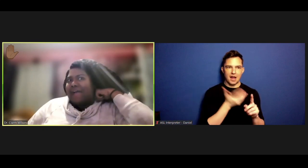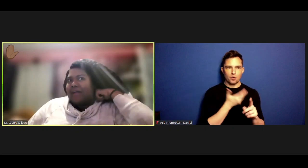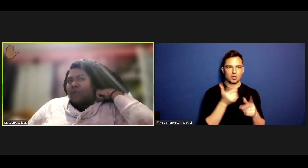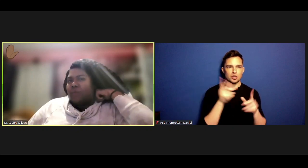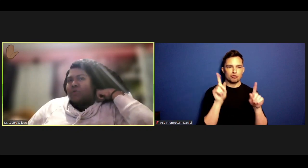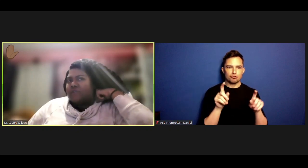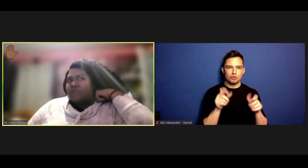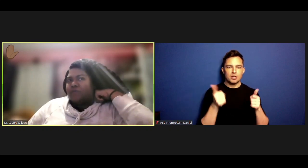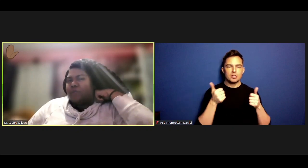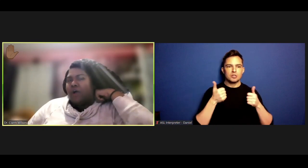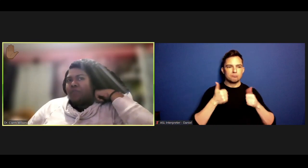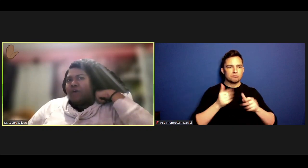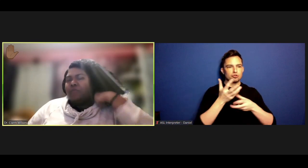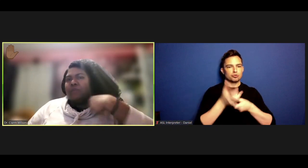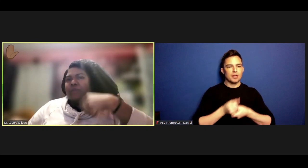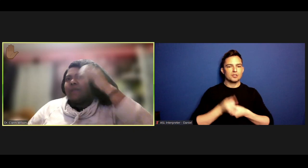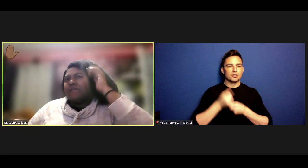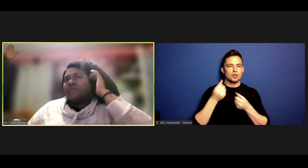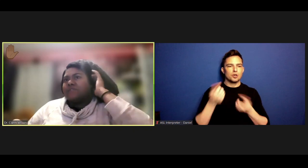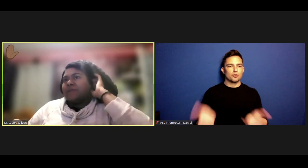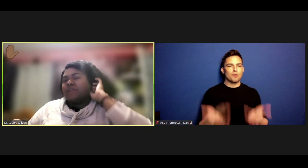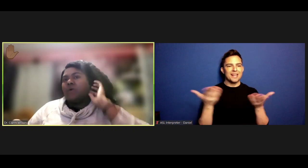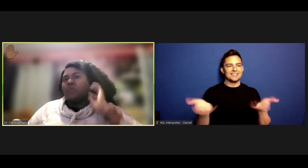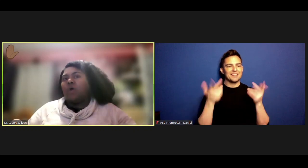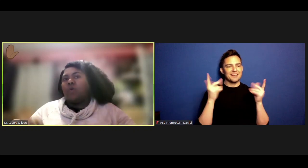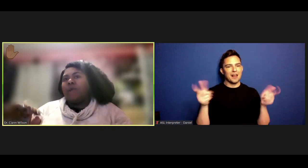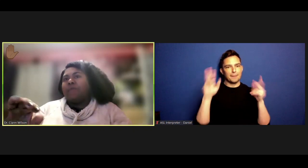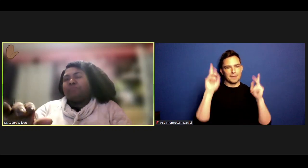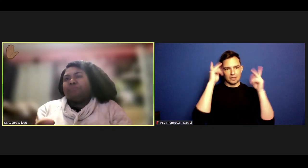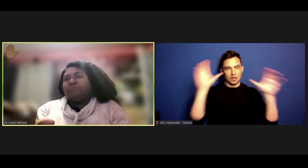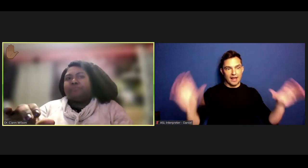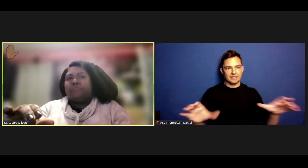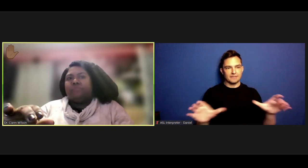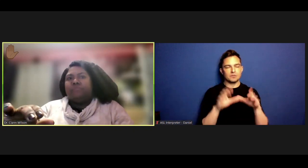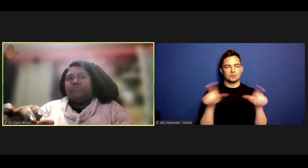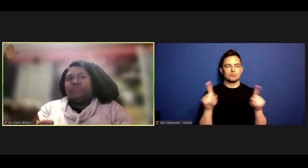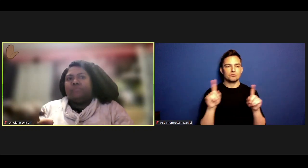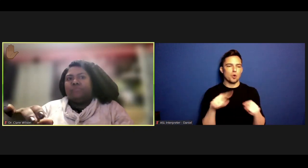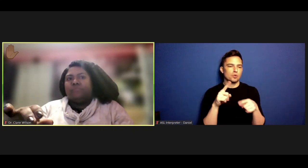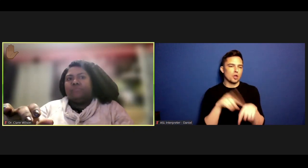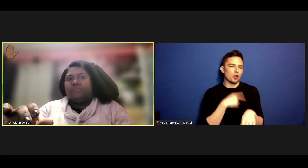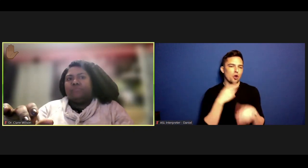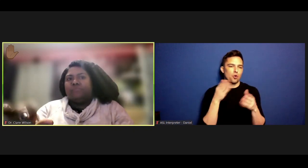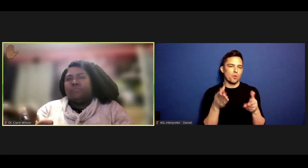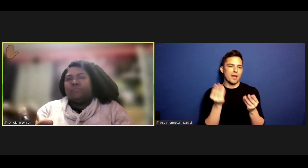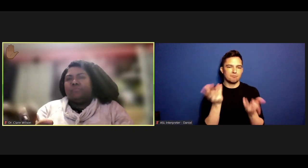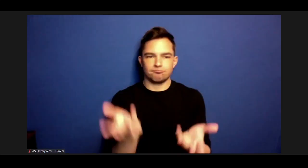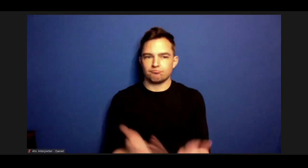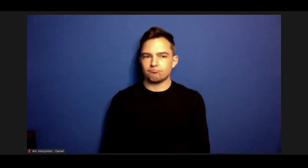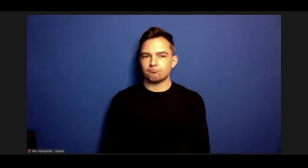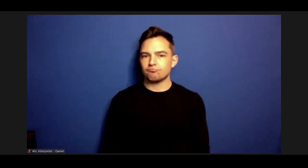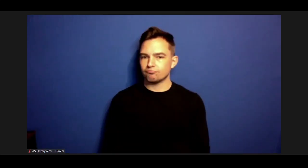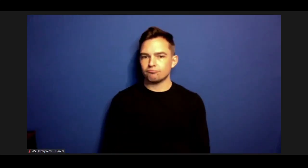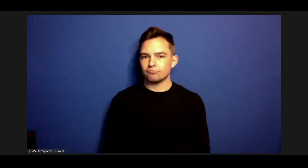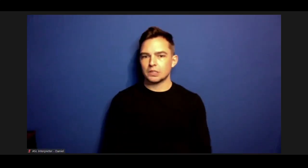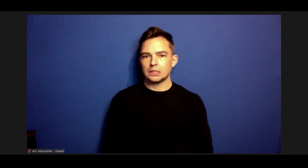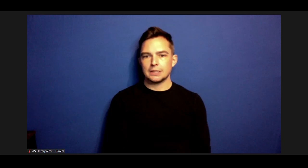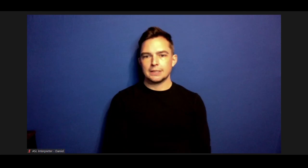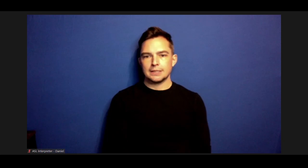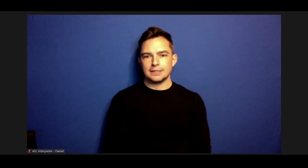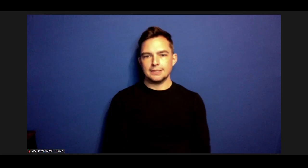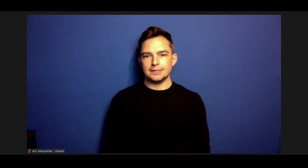hell approaches of political activism I think goes a long way.